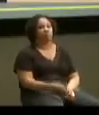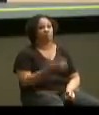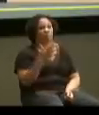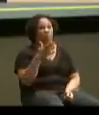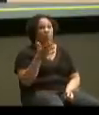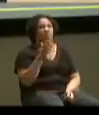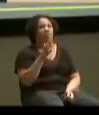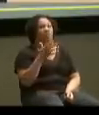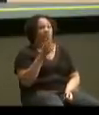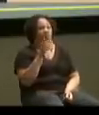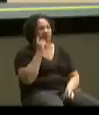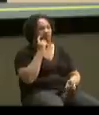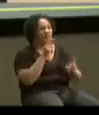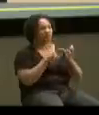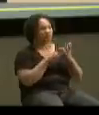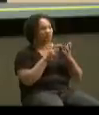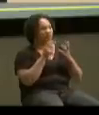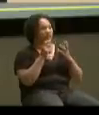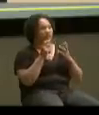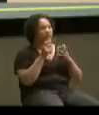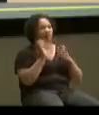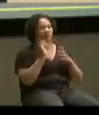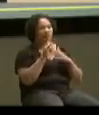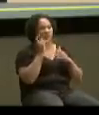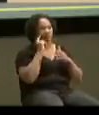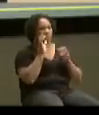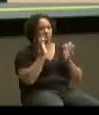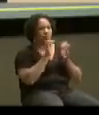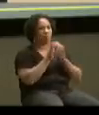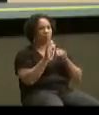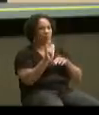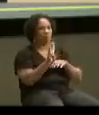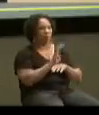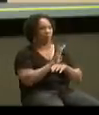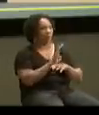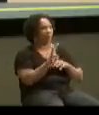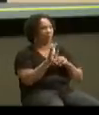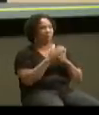WHAT WE ARE ALREADY RECOGNIZING IS THAT FOR SMALL BUSINESSES